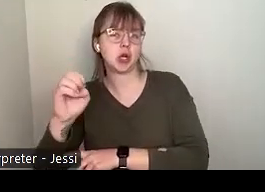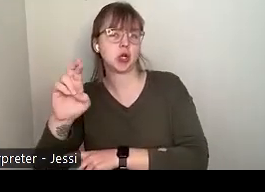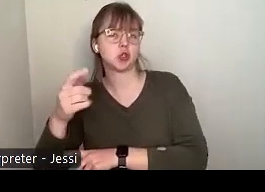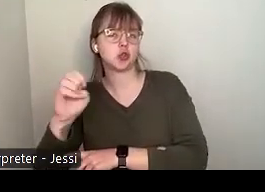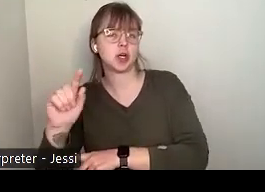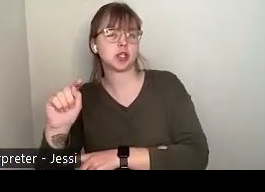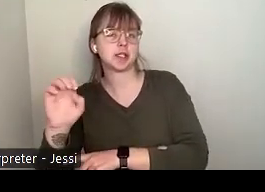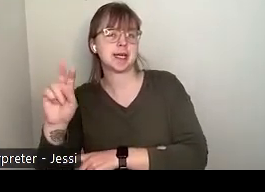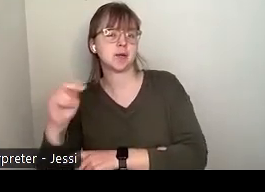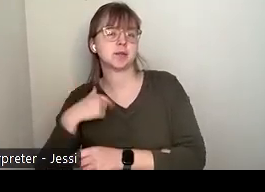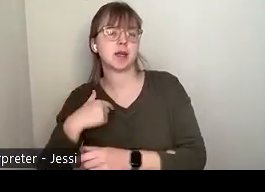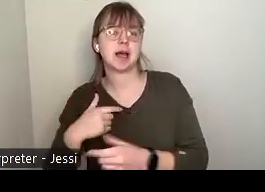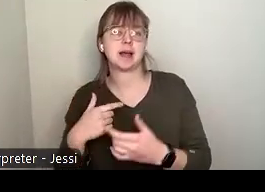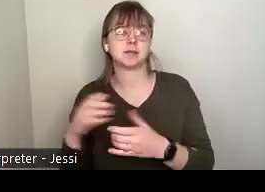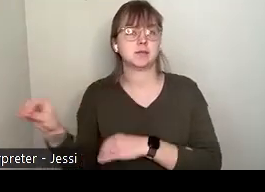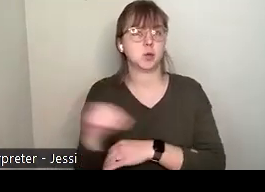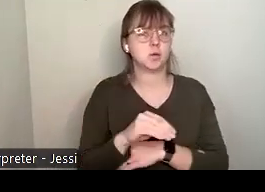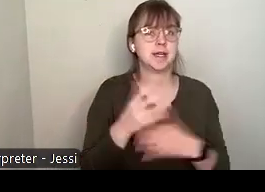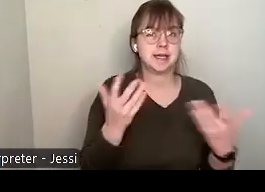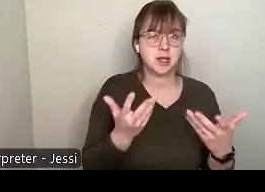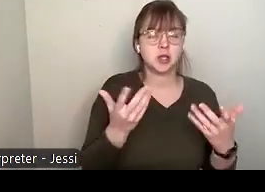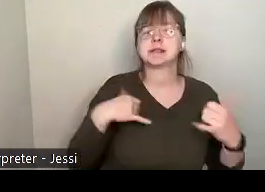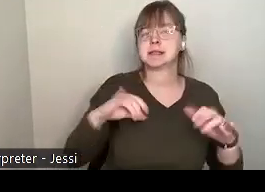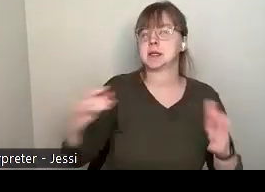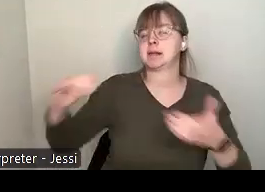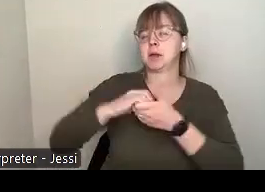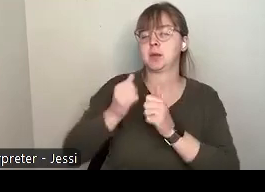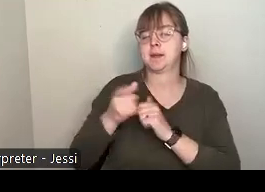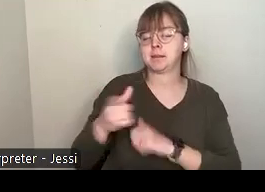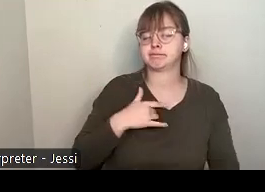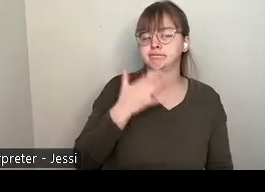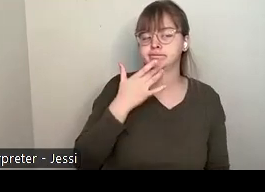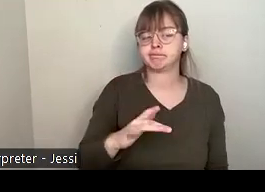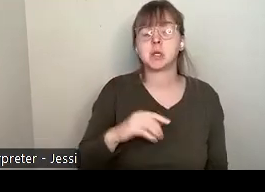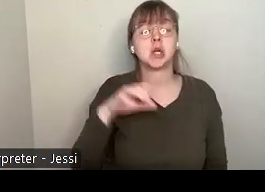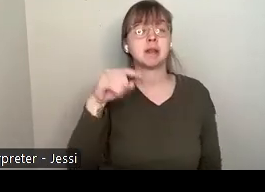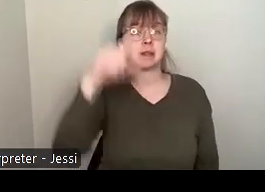moving here and this theory of change that they developed really highlights the central role of